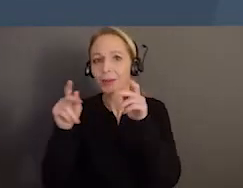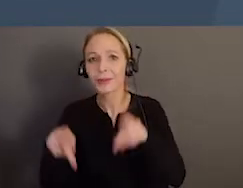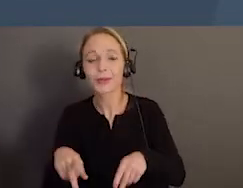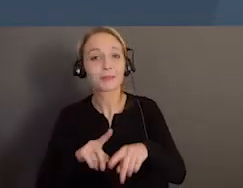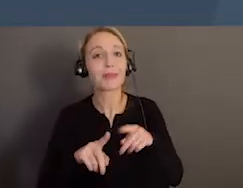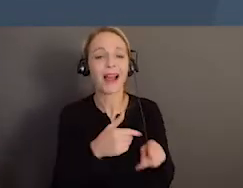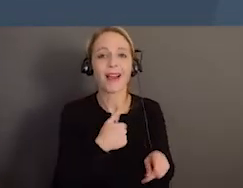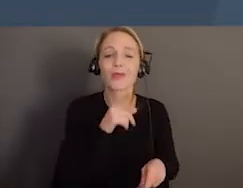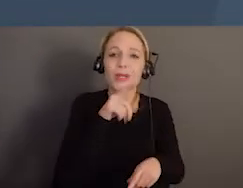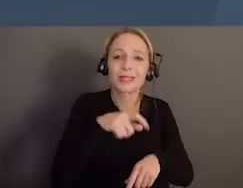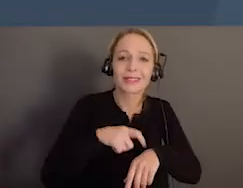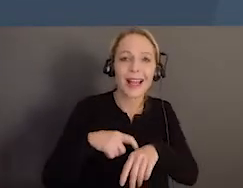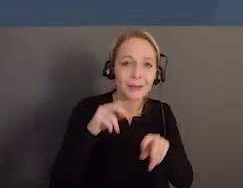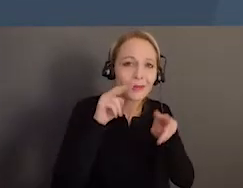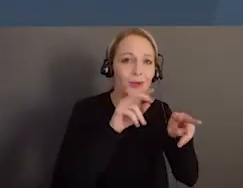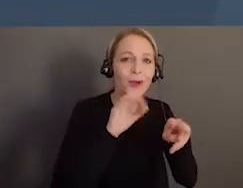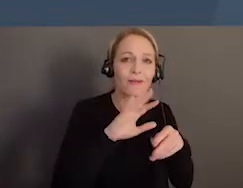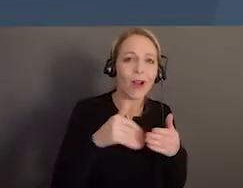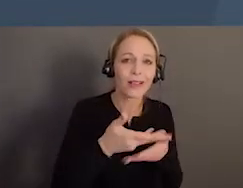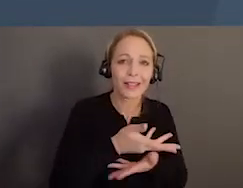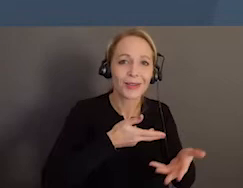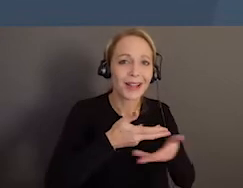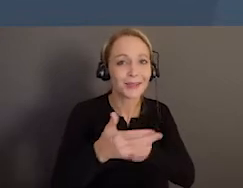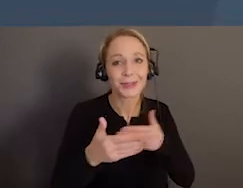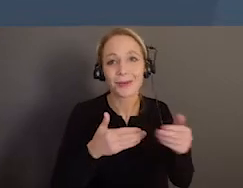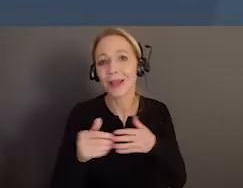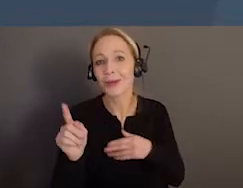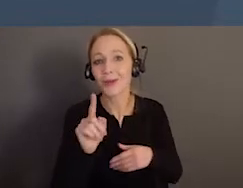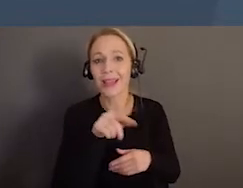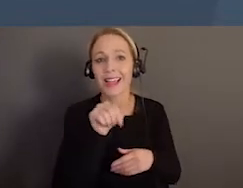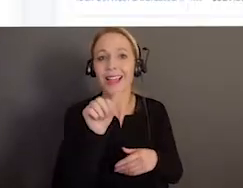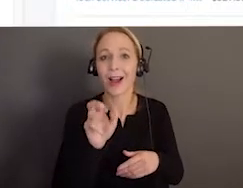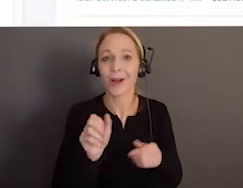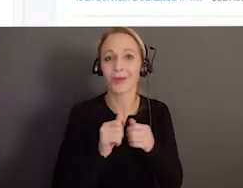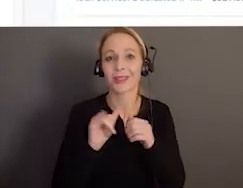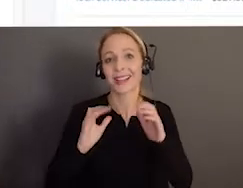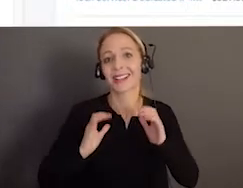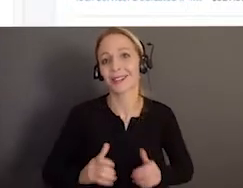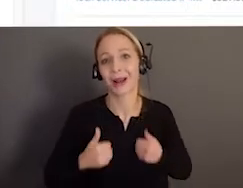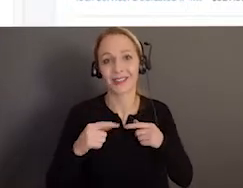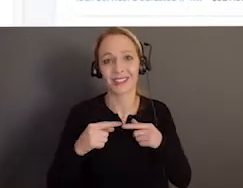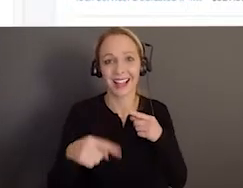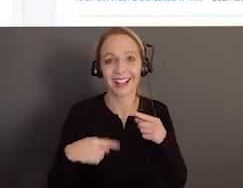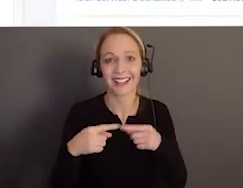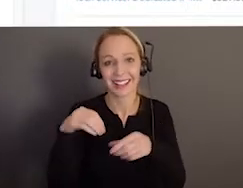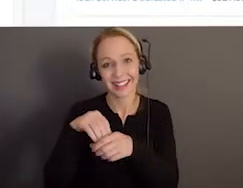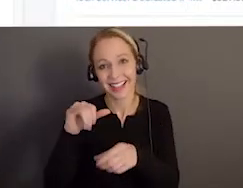INTERACTIONS THEY ARE AND NO MATTER WHAT PART THEY ARE IN THE CYCLE IN THE COMPANY.